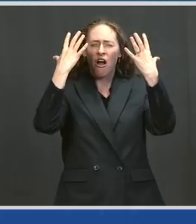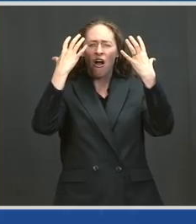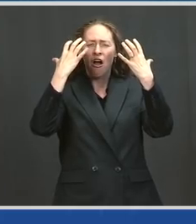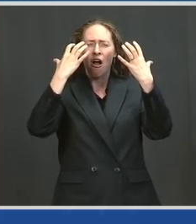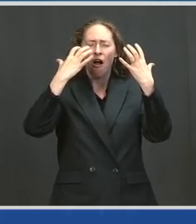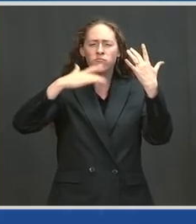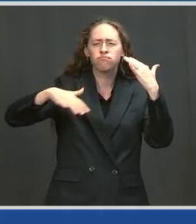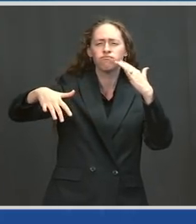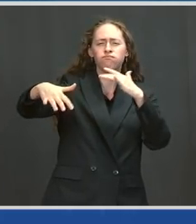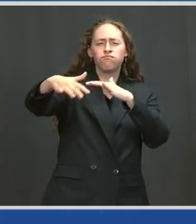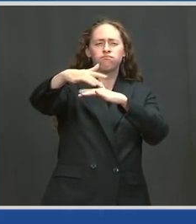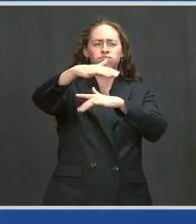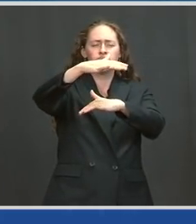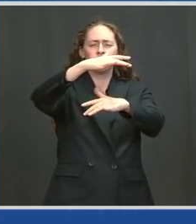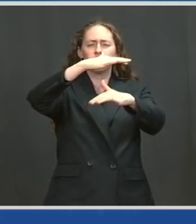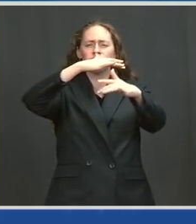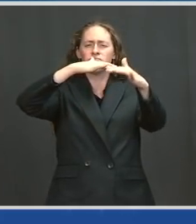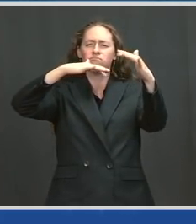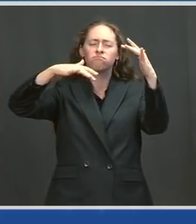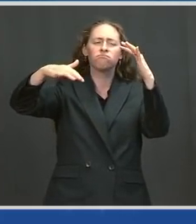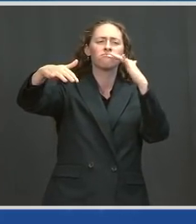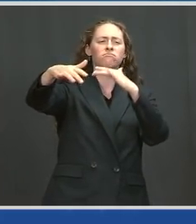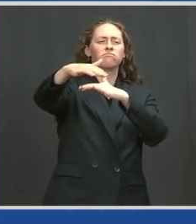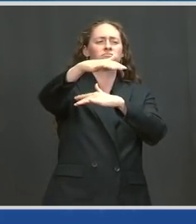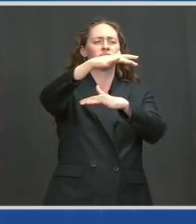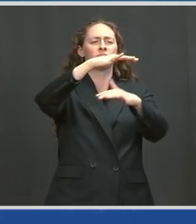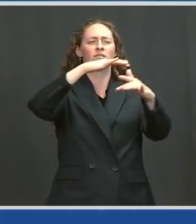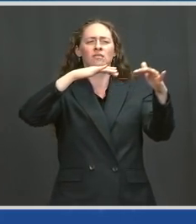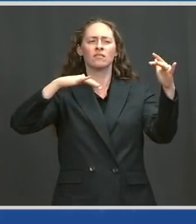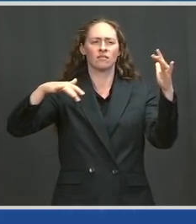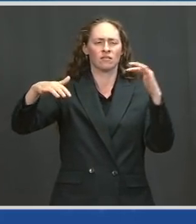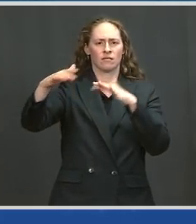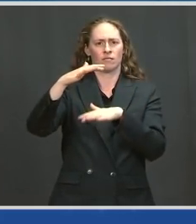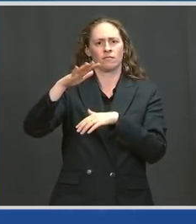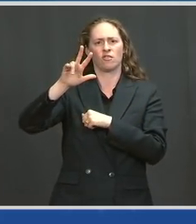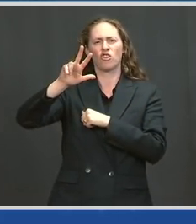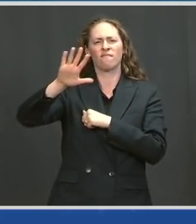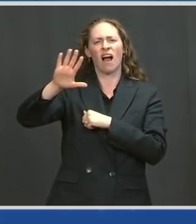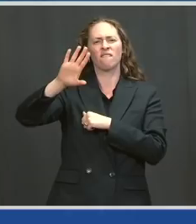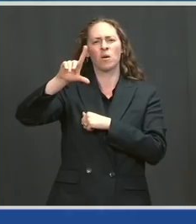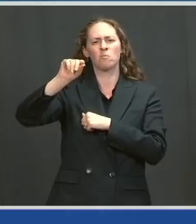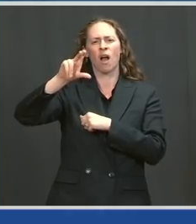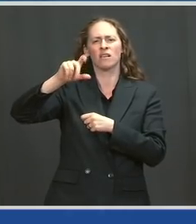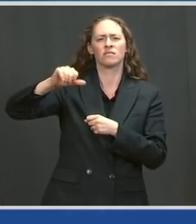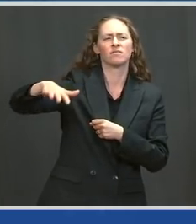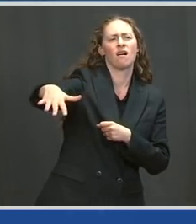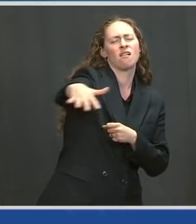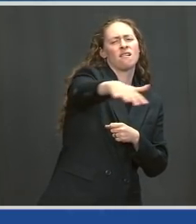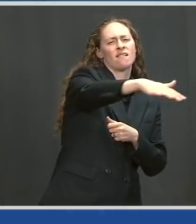rising from 35 blocks of Greenwood, that were left in ash and ember, raised in rubble.